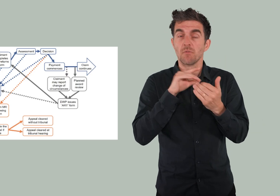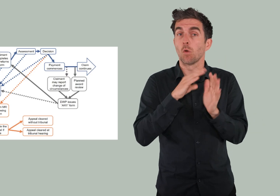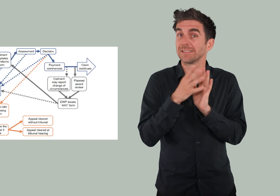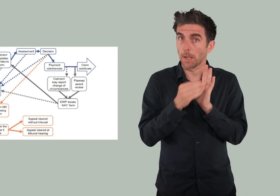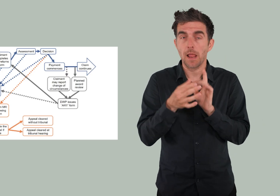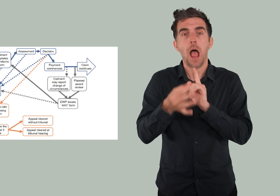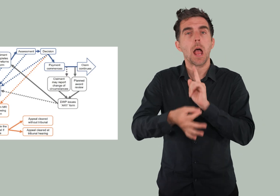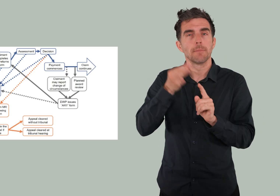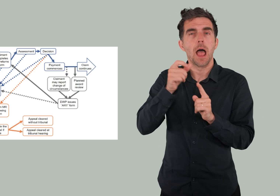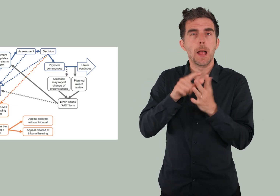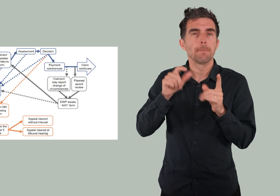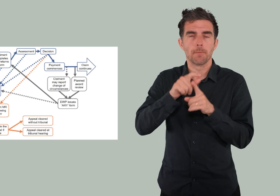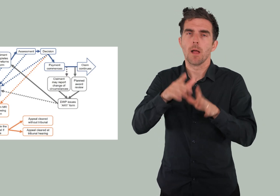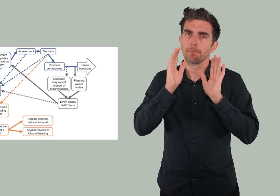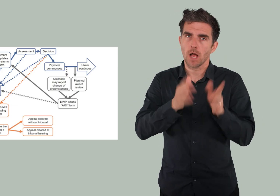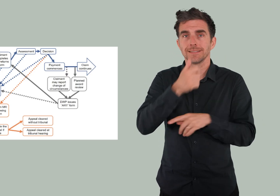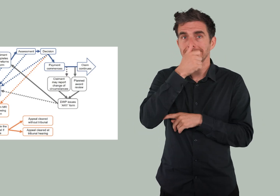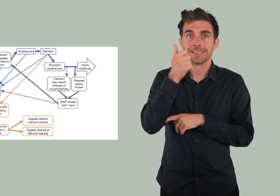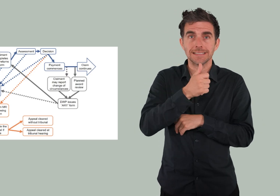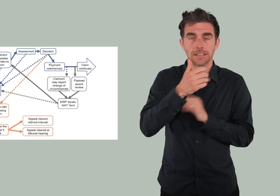For example, to apply for PIP you have to be aged between 16